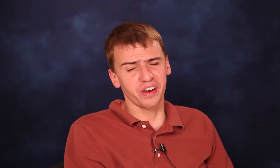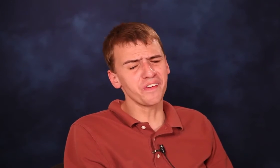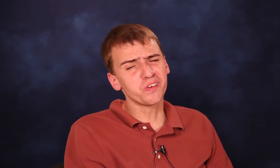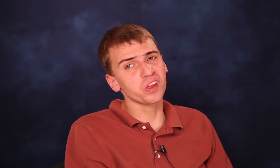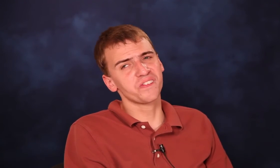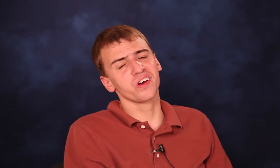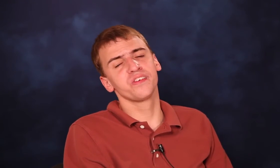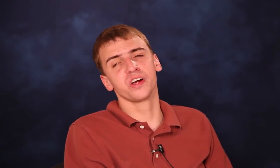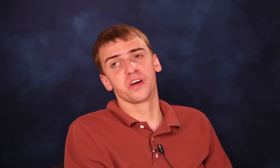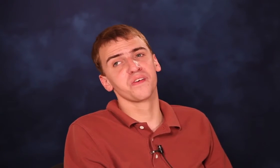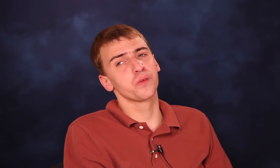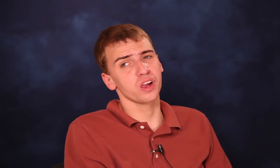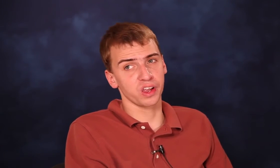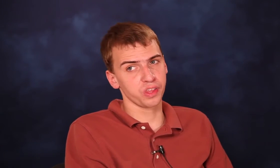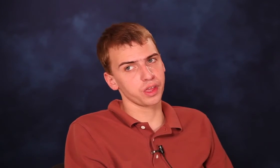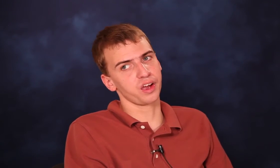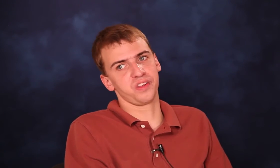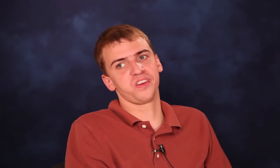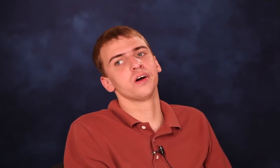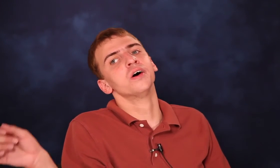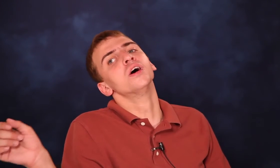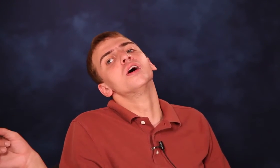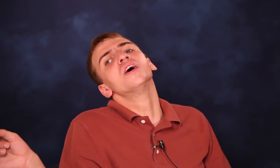If the patient gives consent,